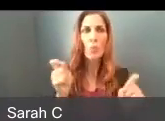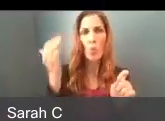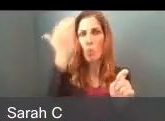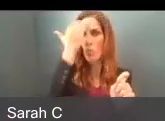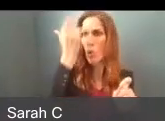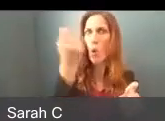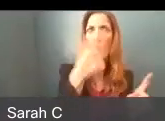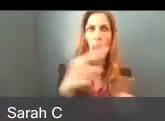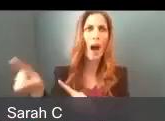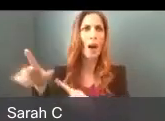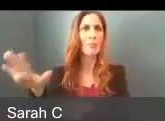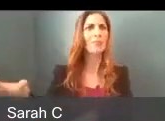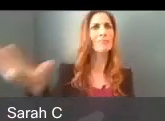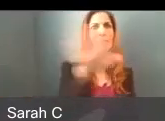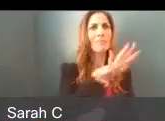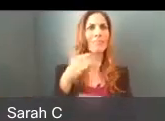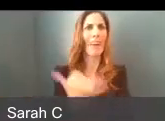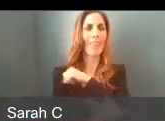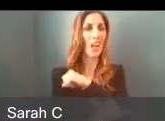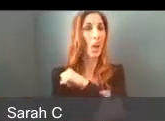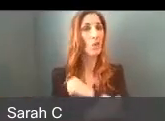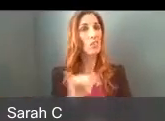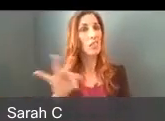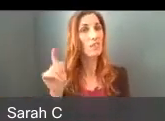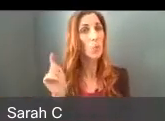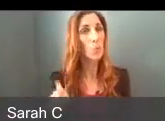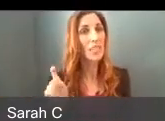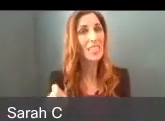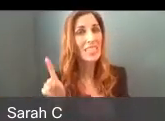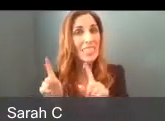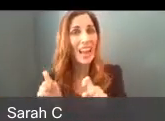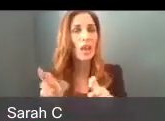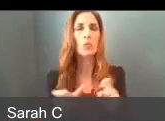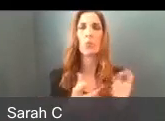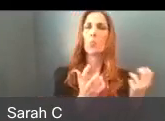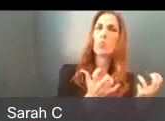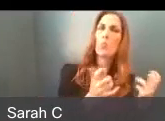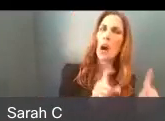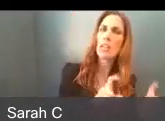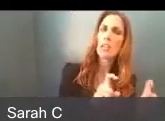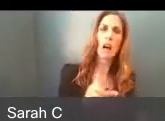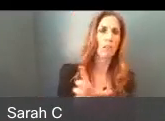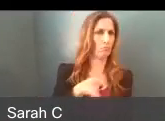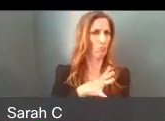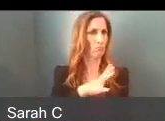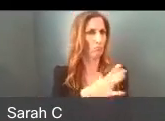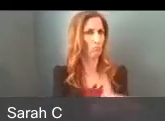so if you need to be tested or just want to be tested, we would encourage you to please be tested.